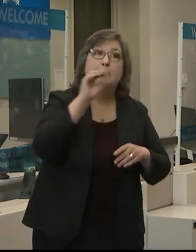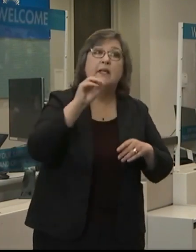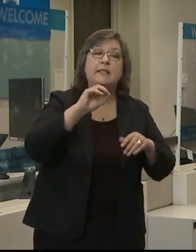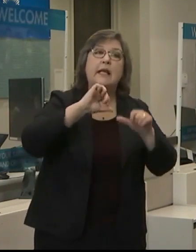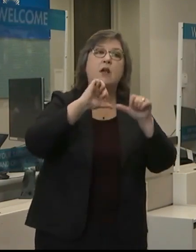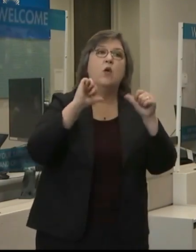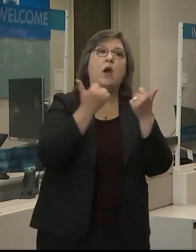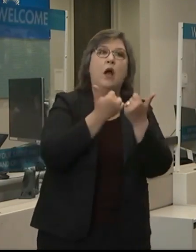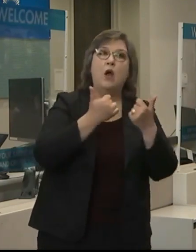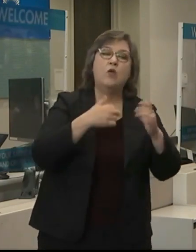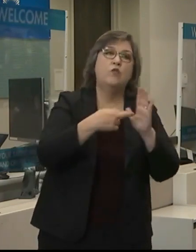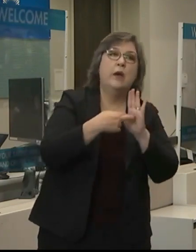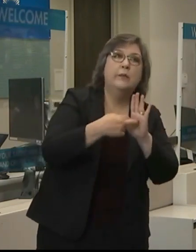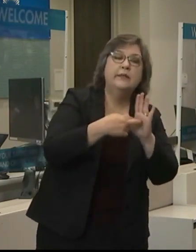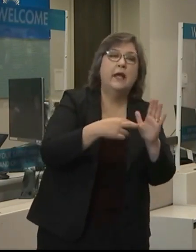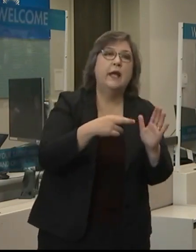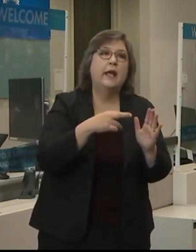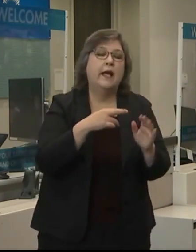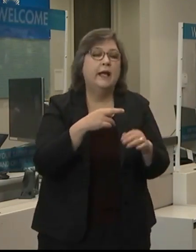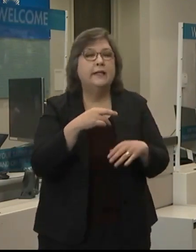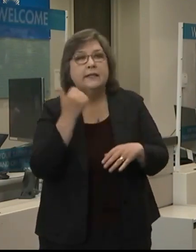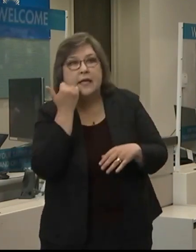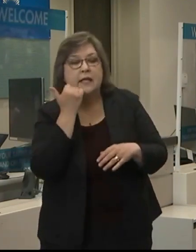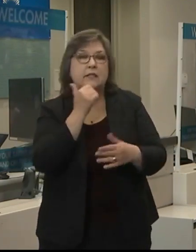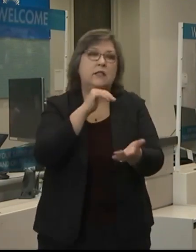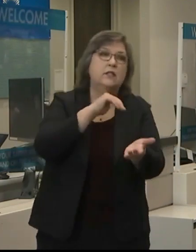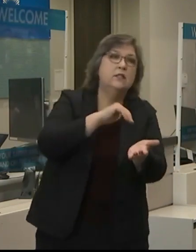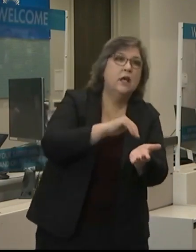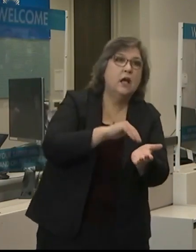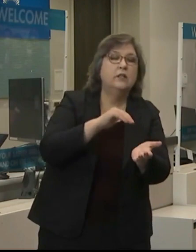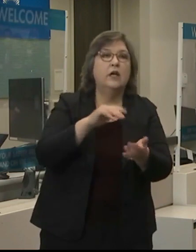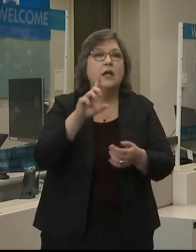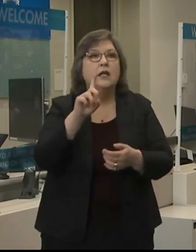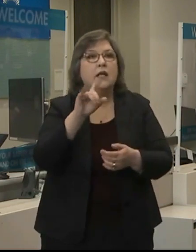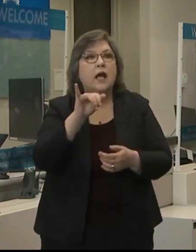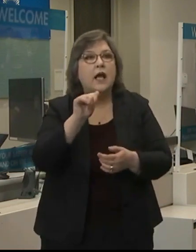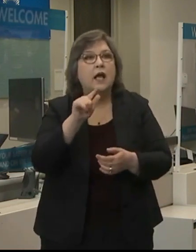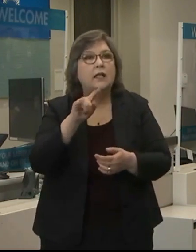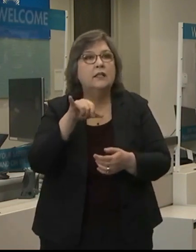clinics, stepping up private sector clinics are committing to the same uh